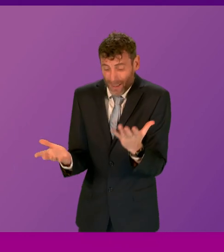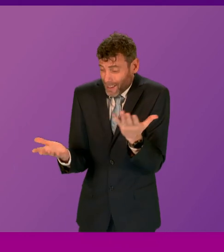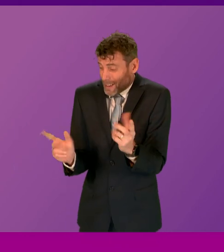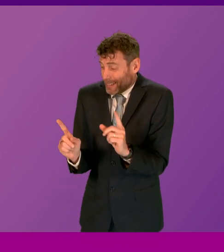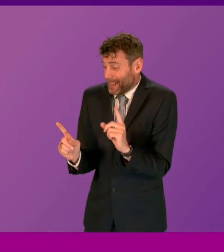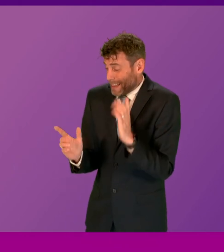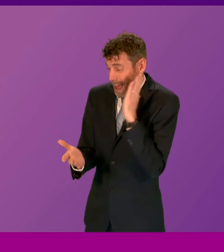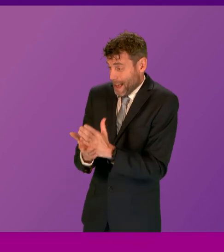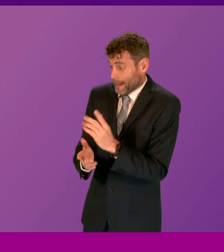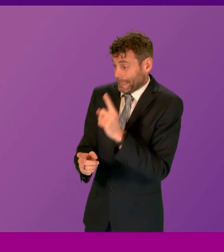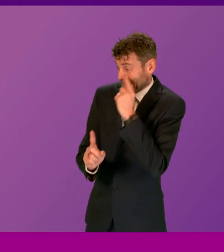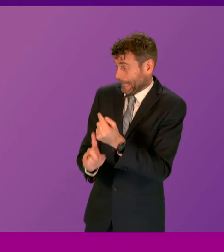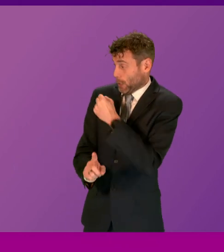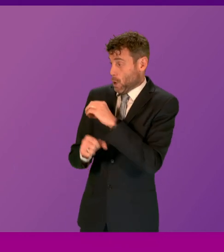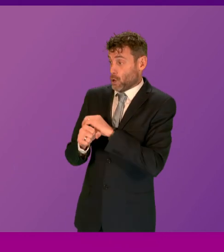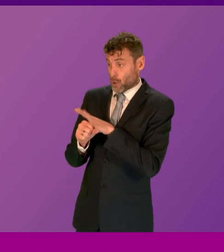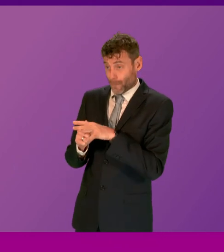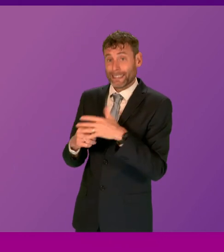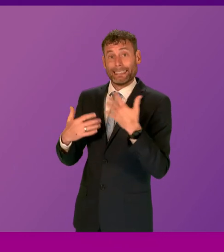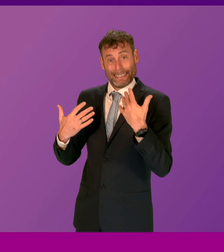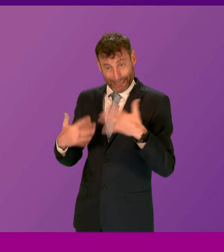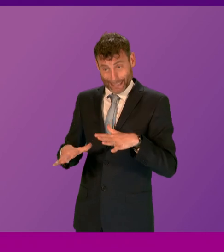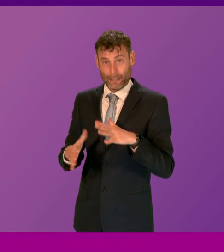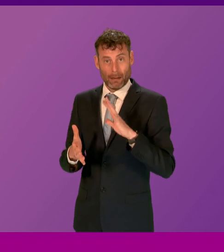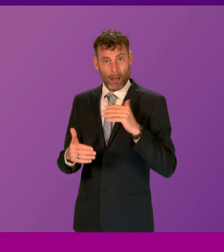services across the country, including in Scotland.